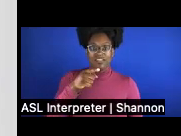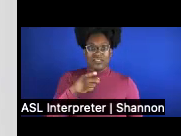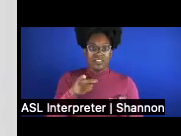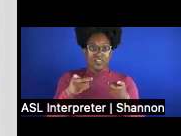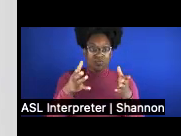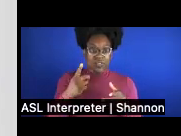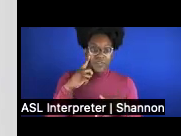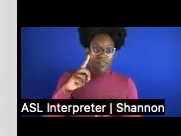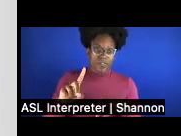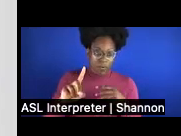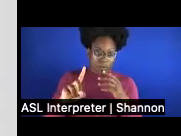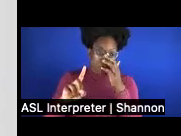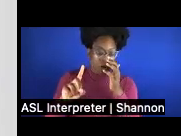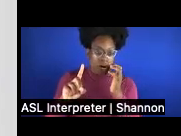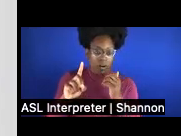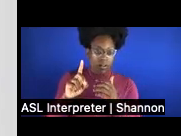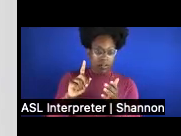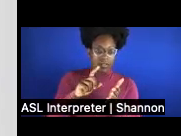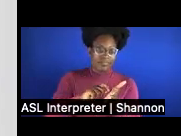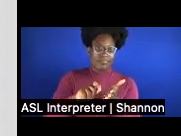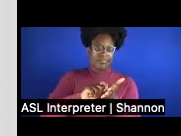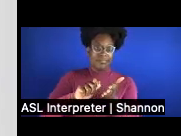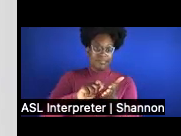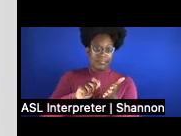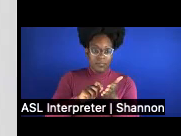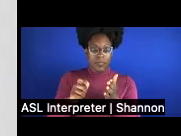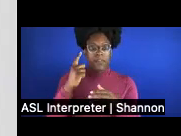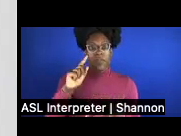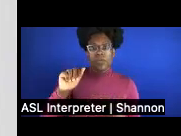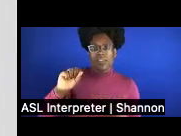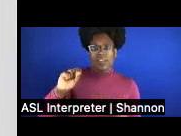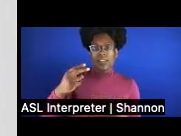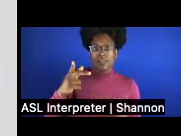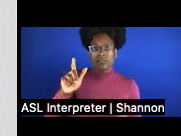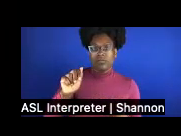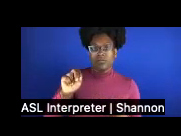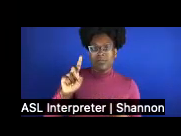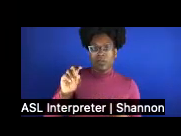Initiative at Ashland University in Ashland, Ohio, where she joined the faculty in 2011.